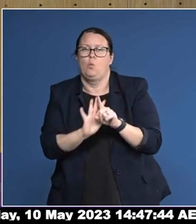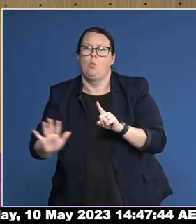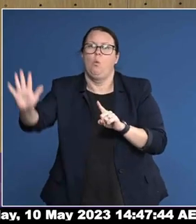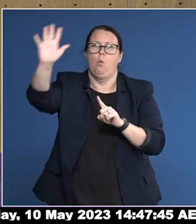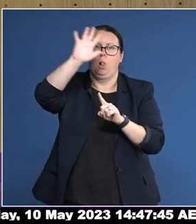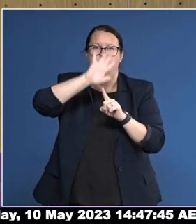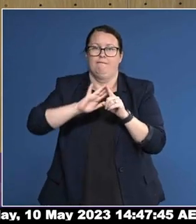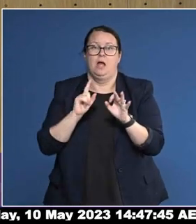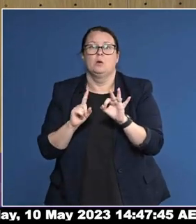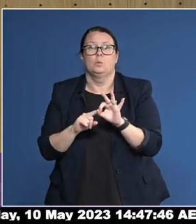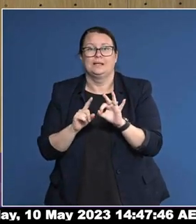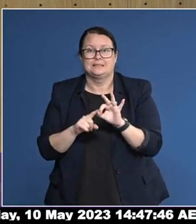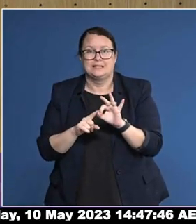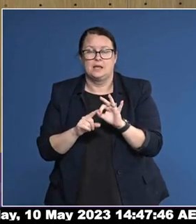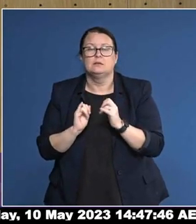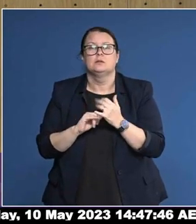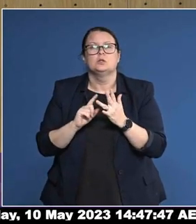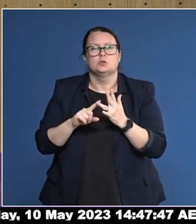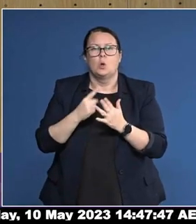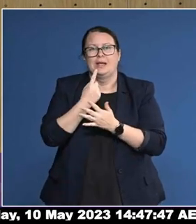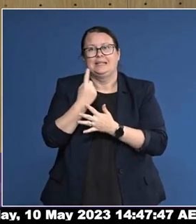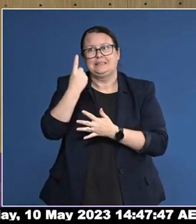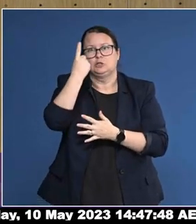organisations in each of the NDIS regions across Queensland.